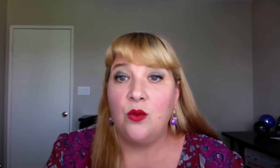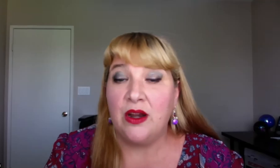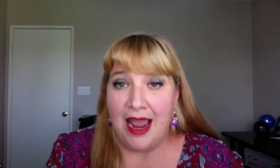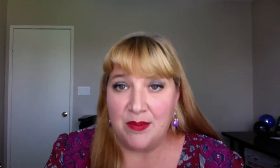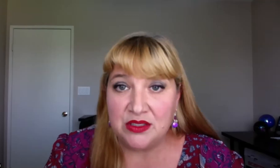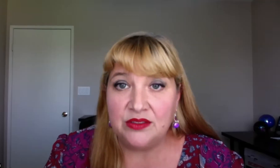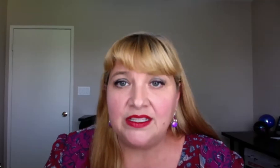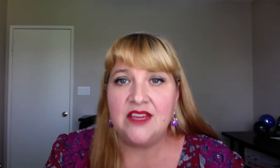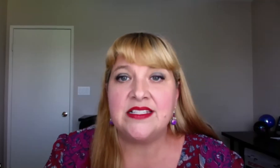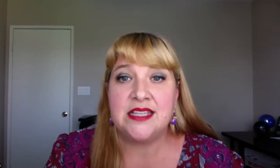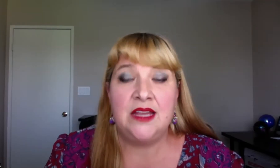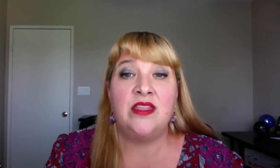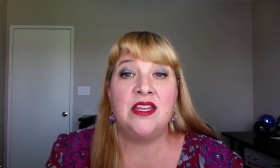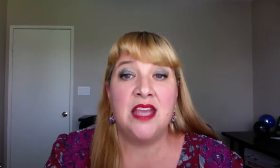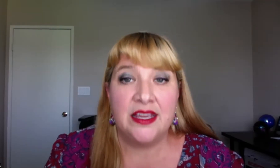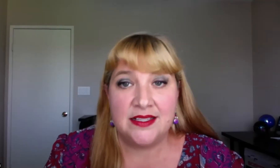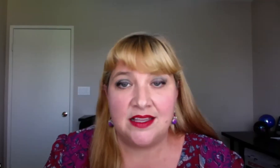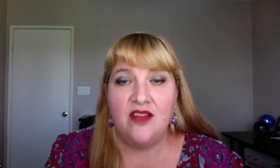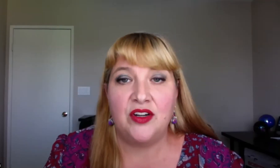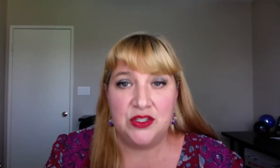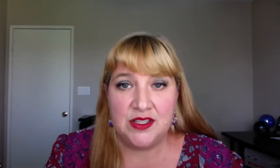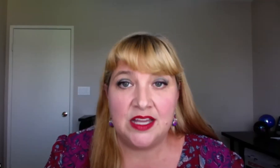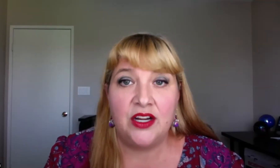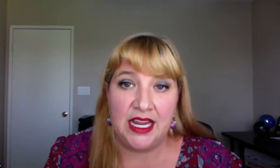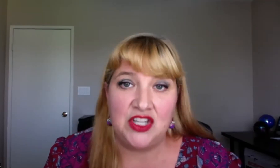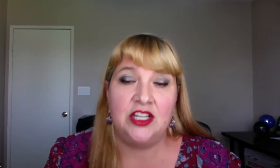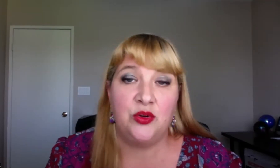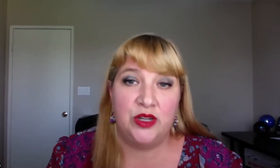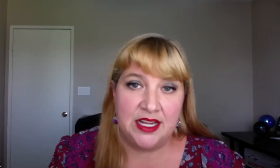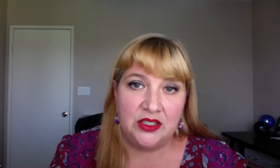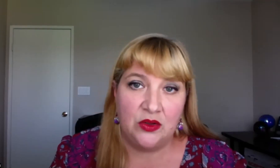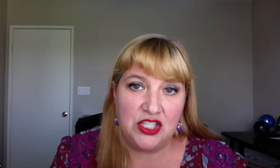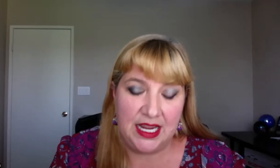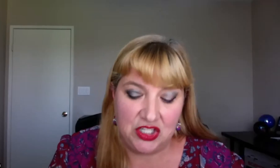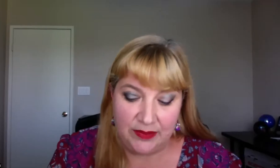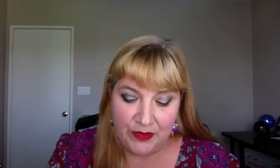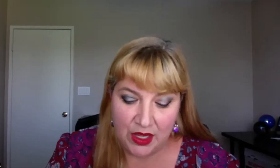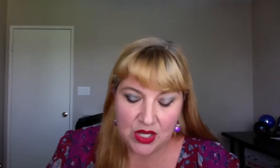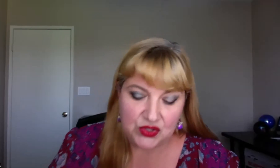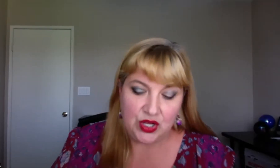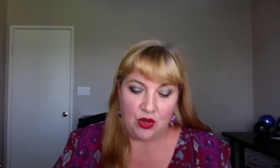Renee Marshall: We are absolutely even seeing it with the youngest of our students that are engaging and career technical education so